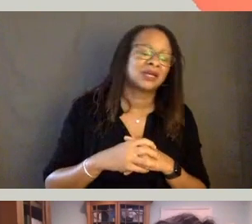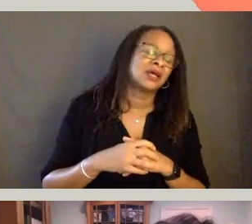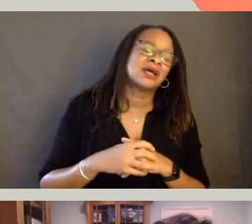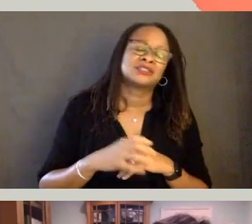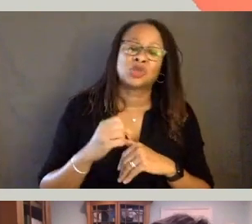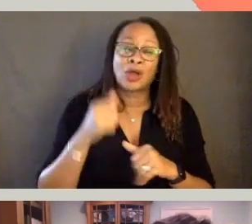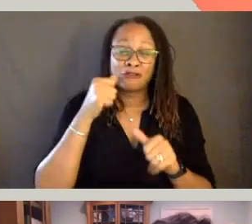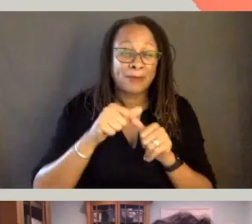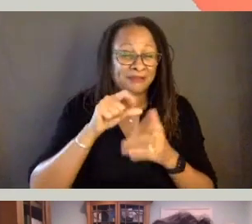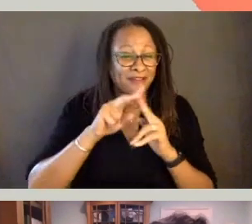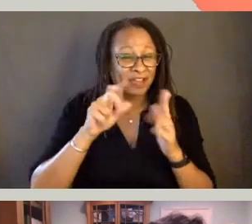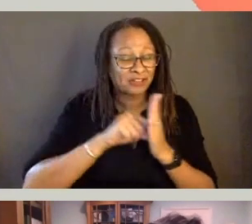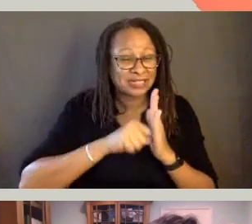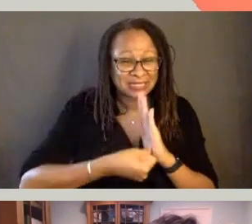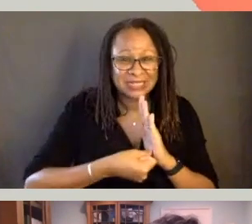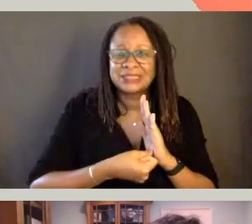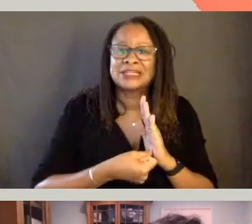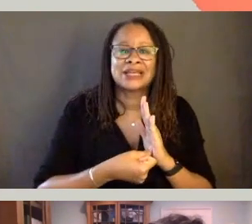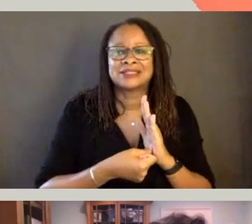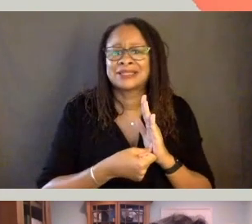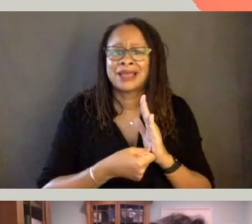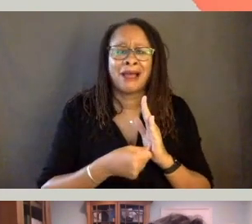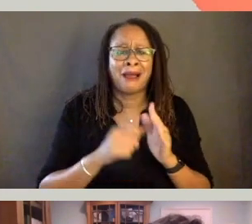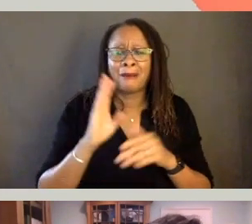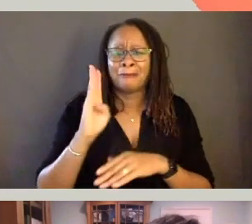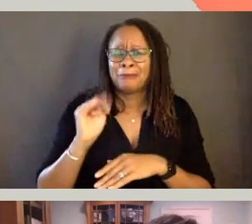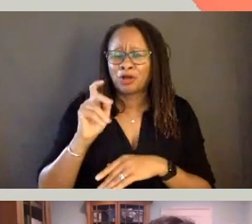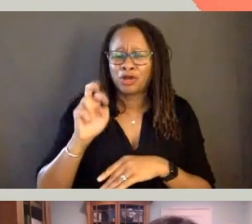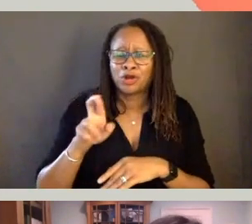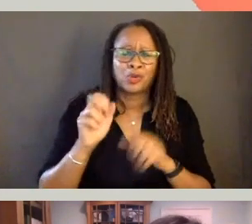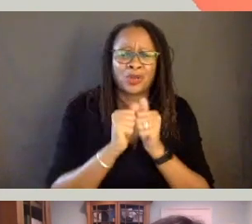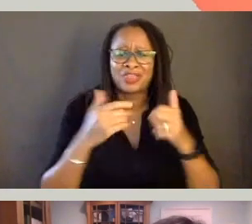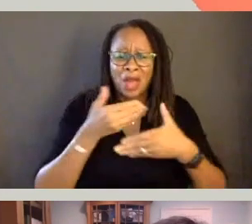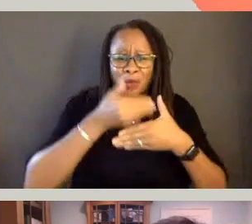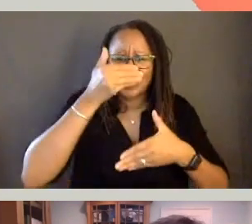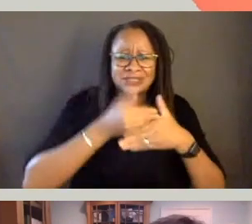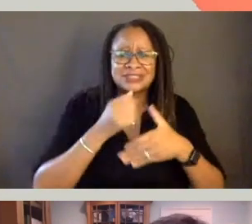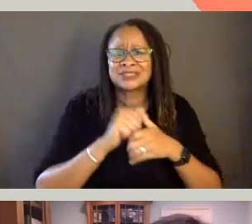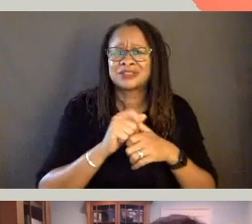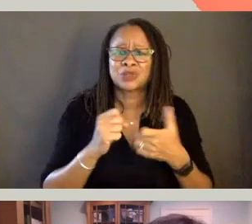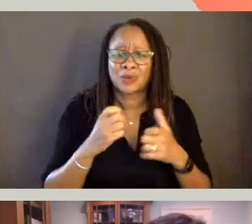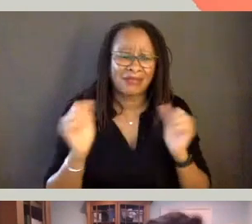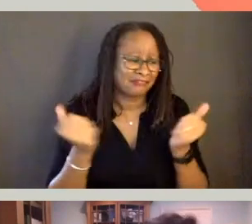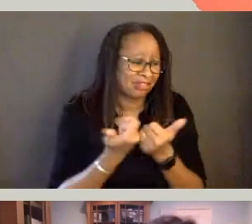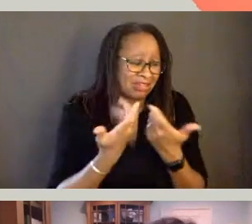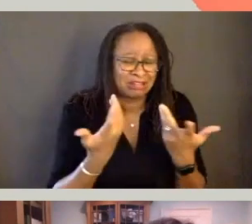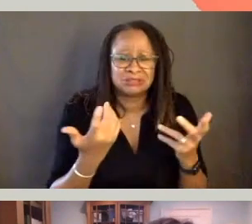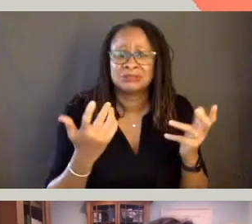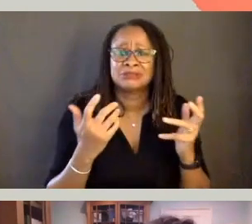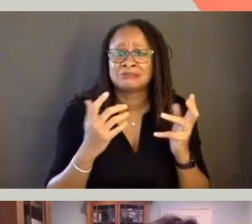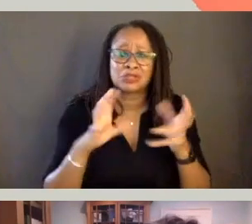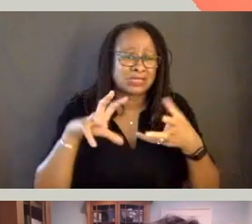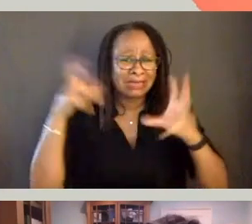like windowless bunker in those three days right after the Georgia election where everything was complete chaos.